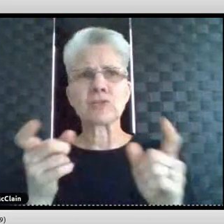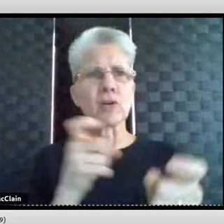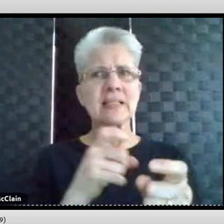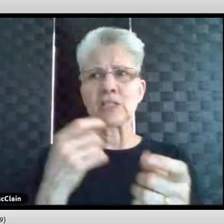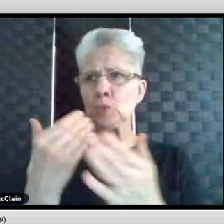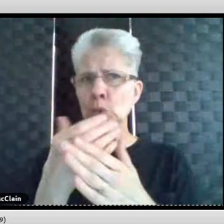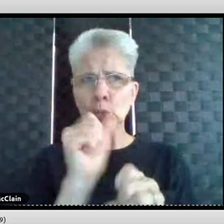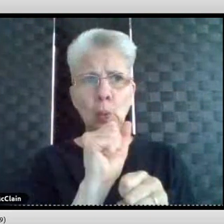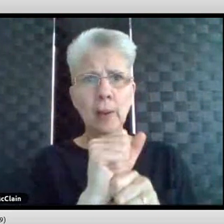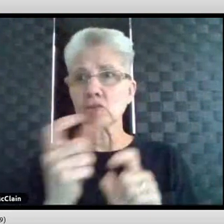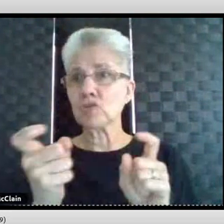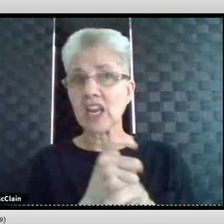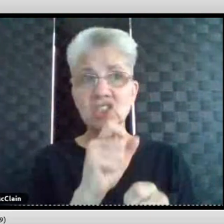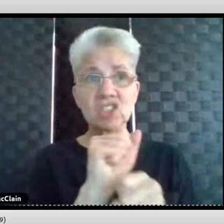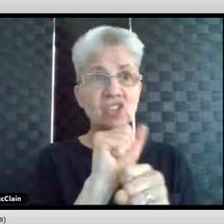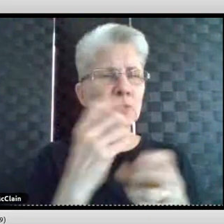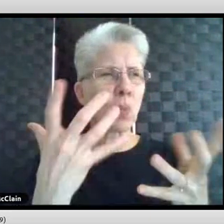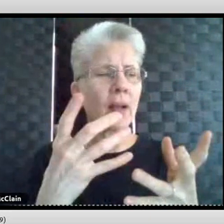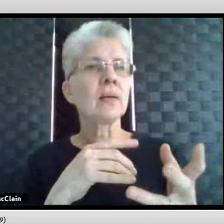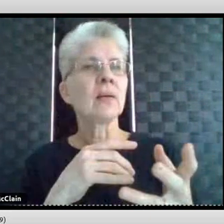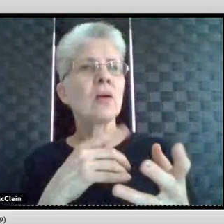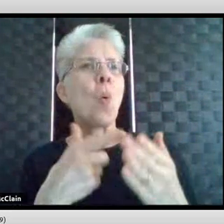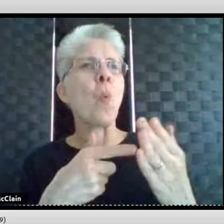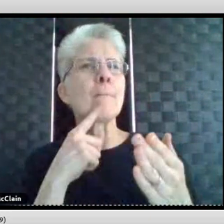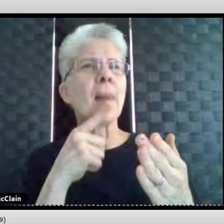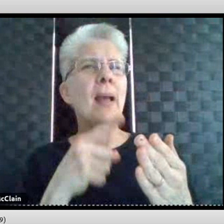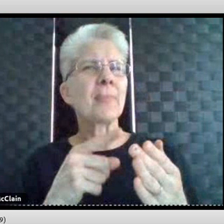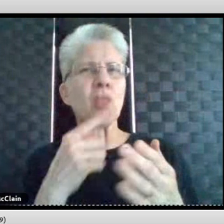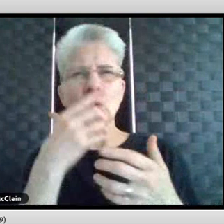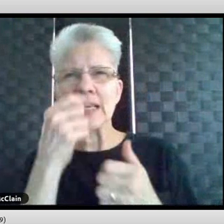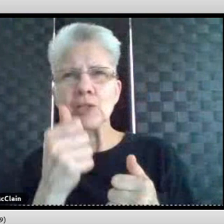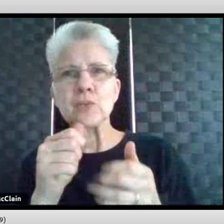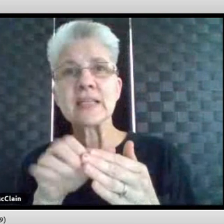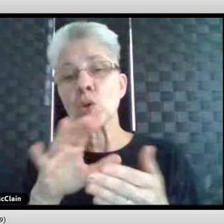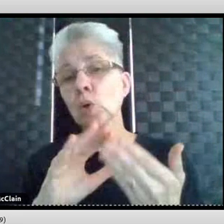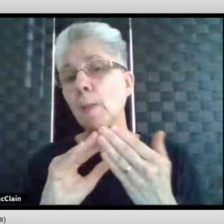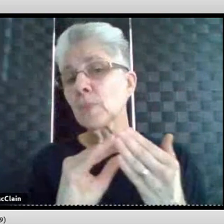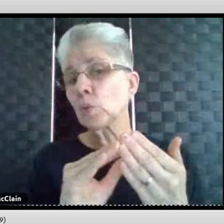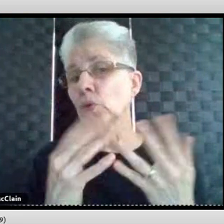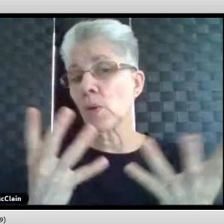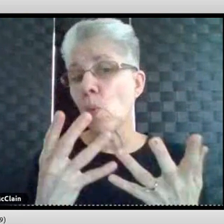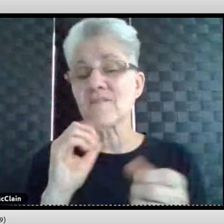Are they changing careers?" So what might those niches be in your community for career interests?